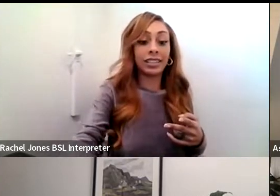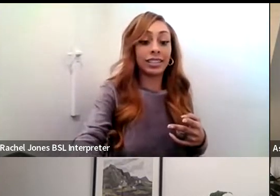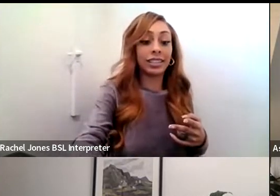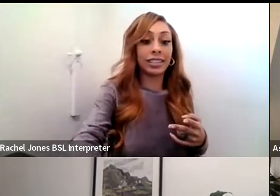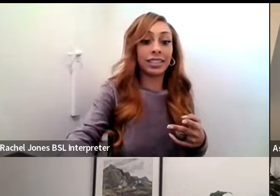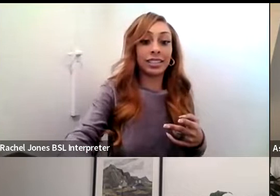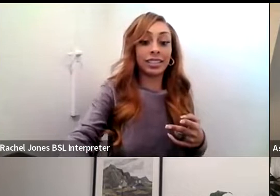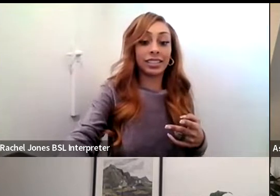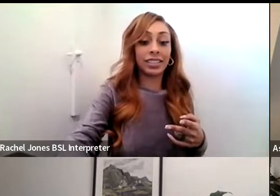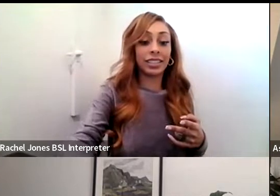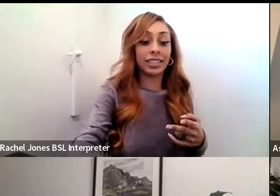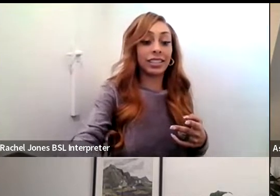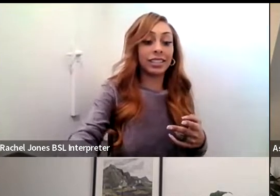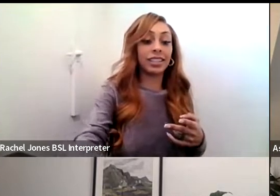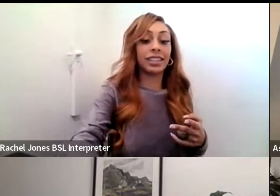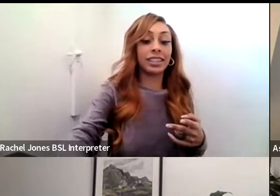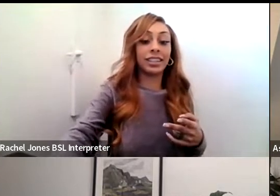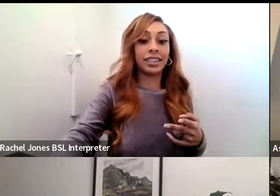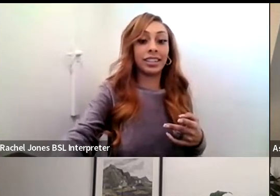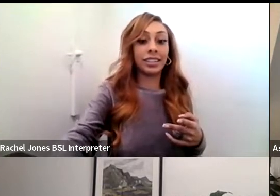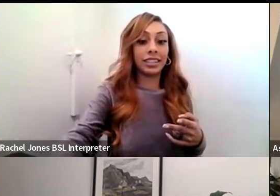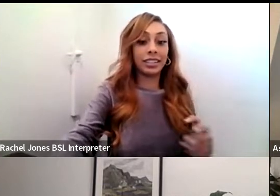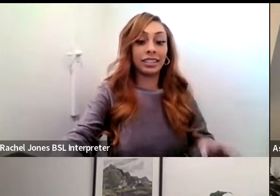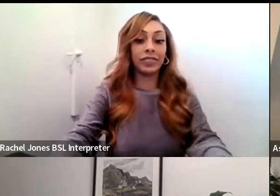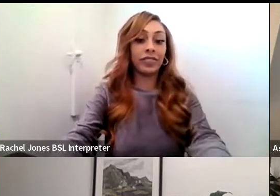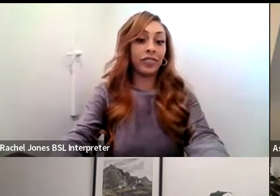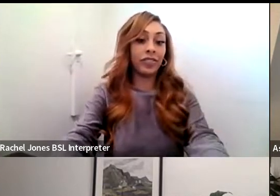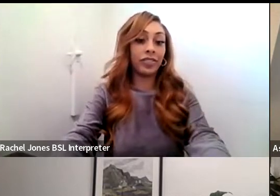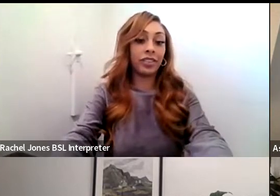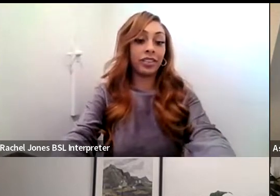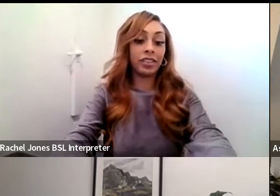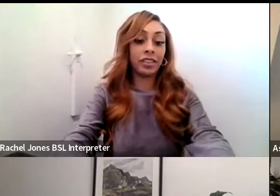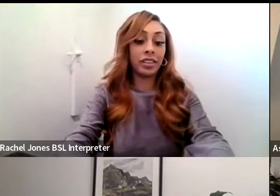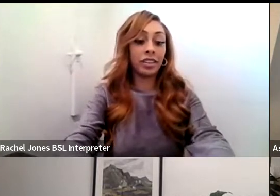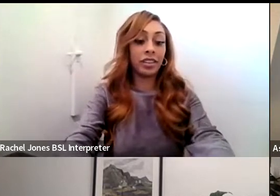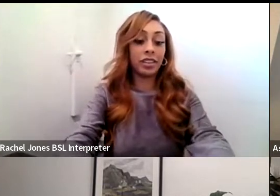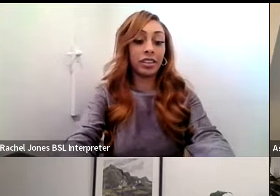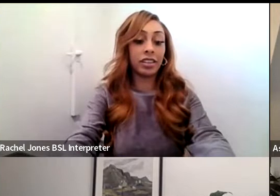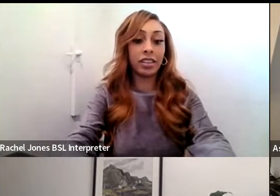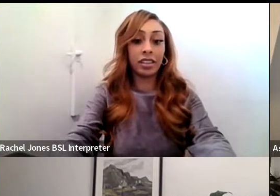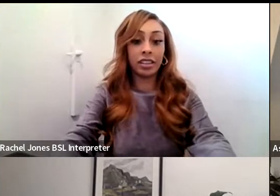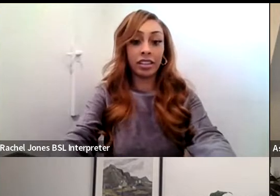so when you're applying, you can put in an essentially unlimited personal access costs budget.